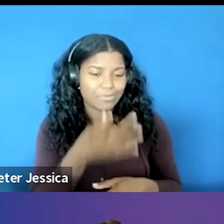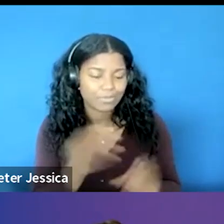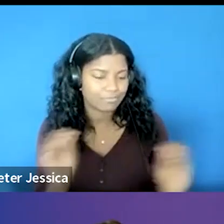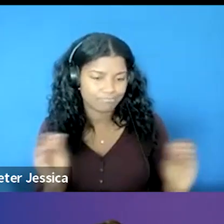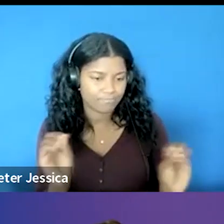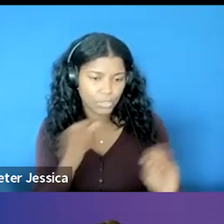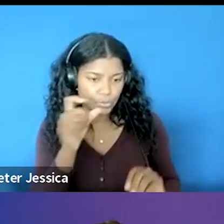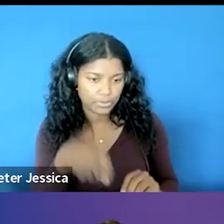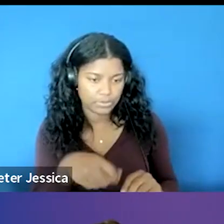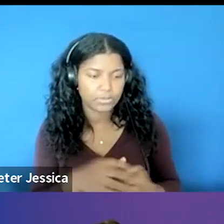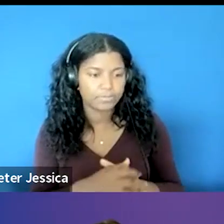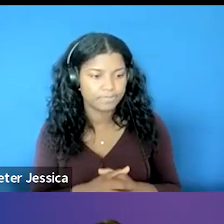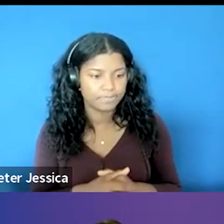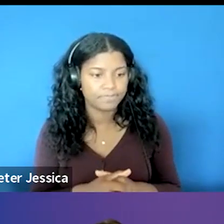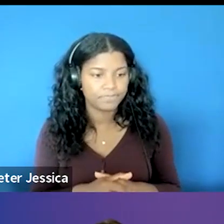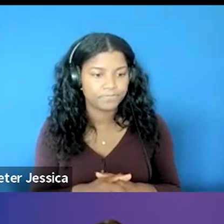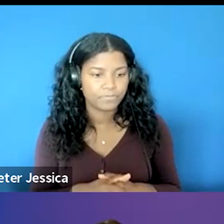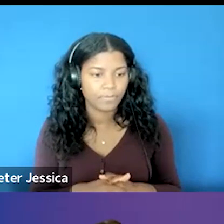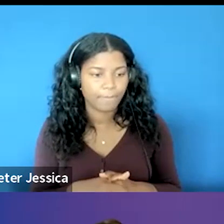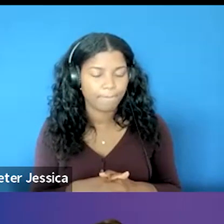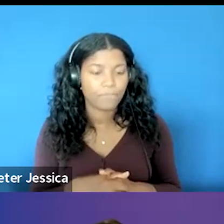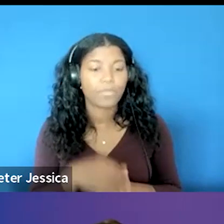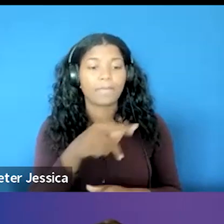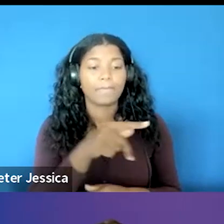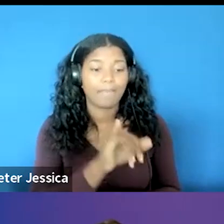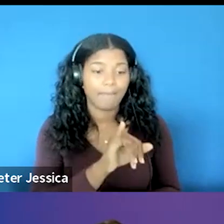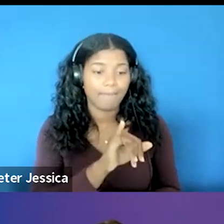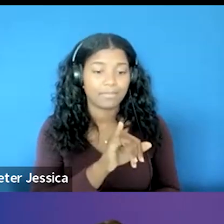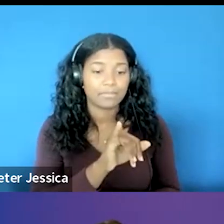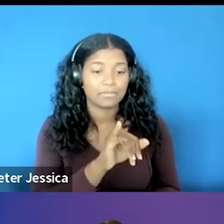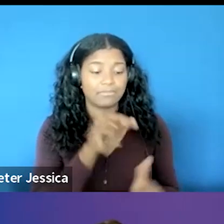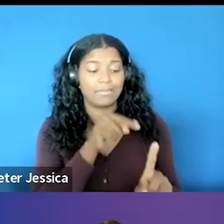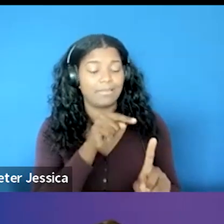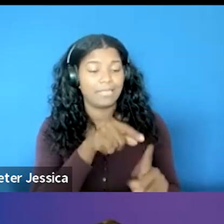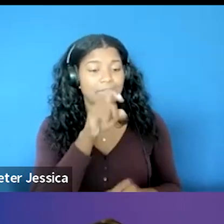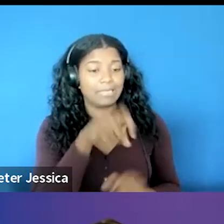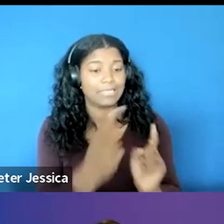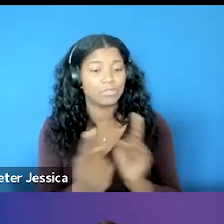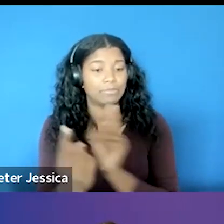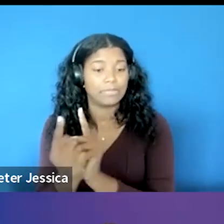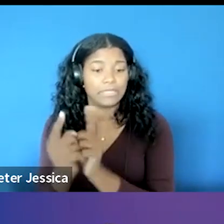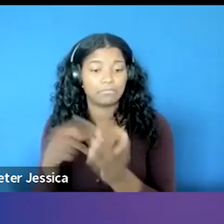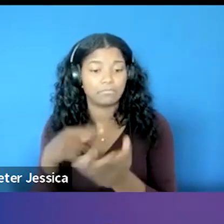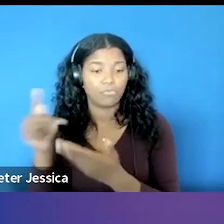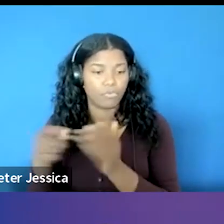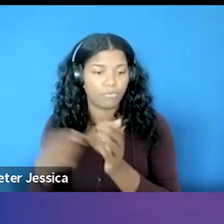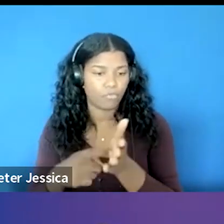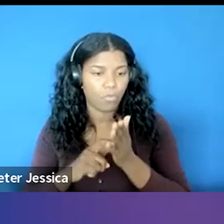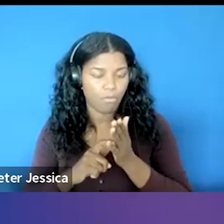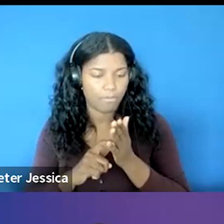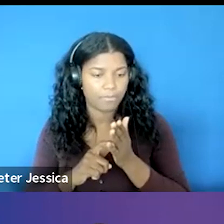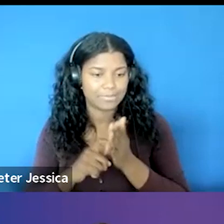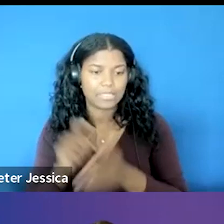So, the PI needs to meet the program requirements, they need to be someone who is